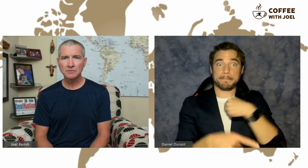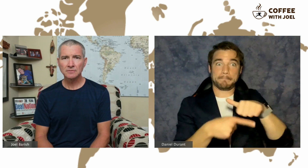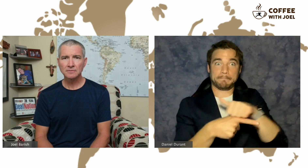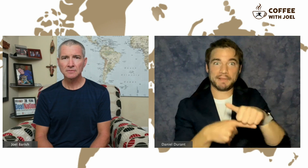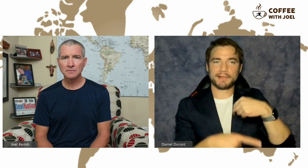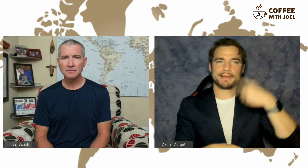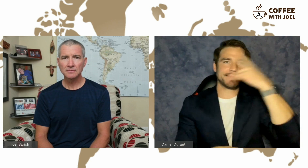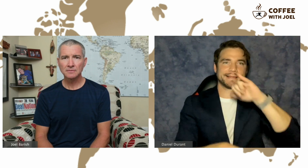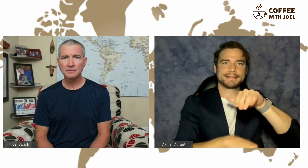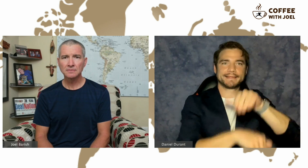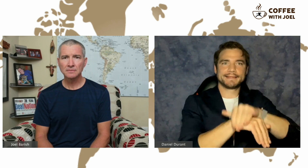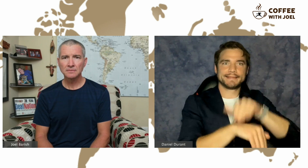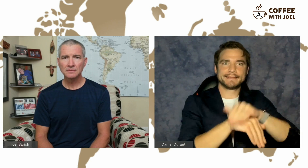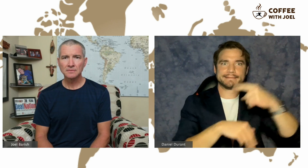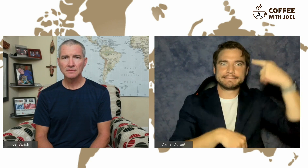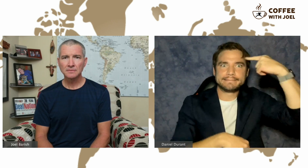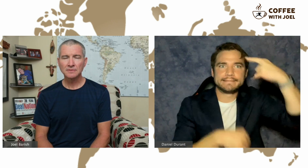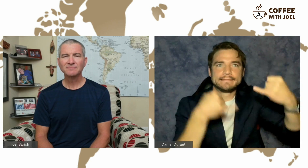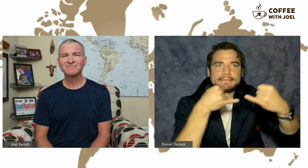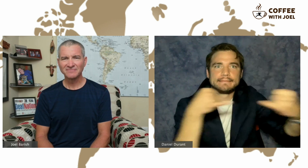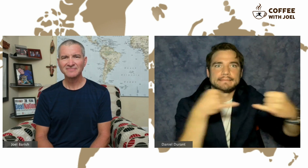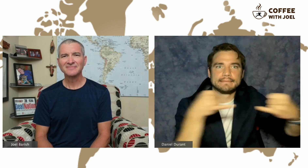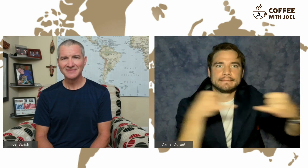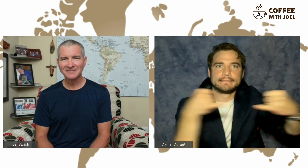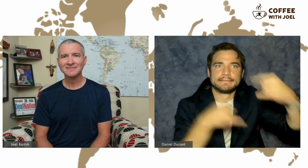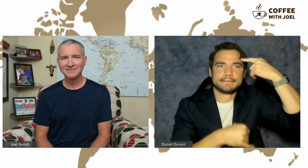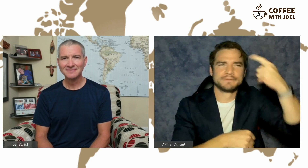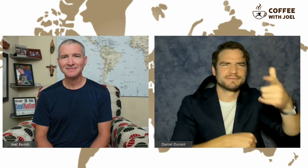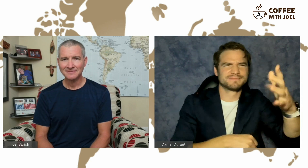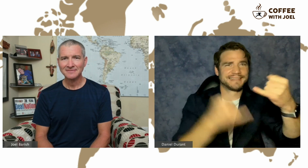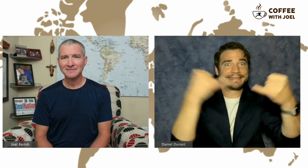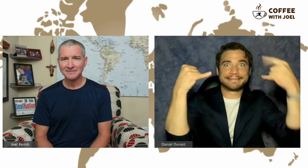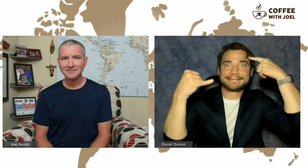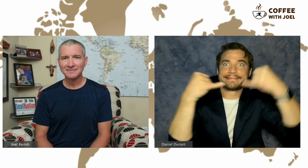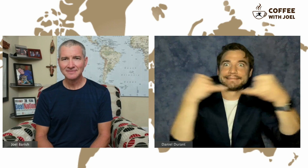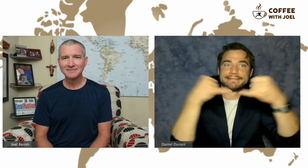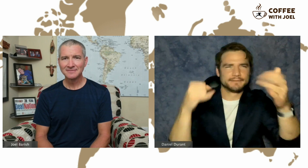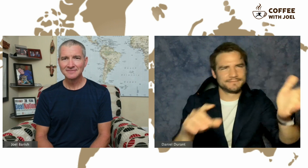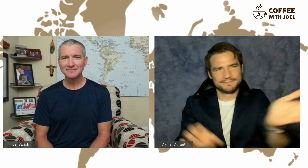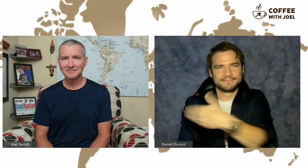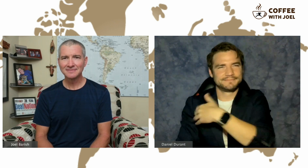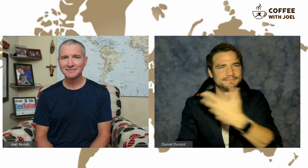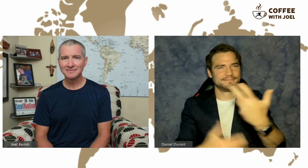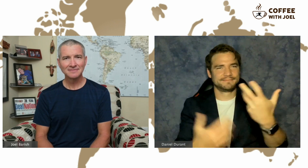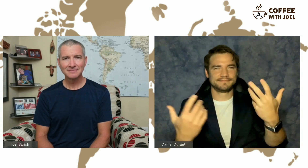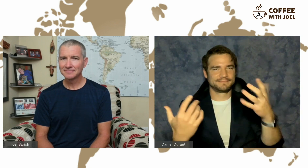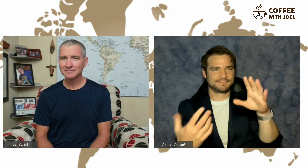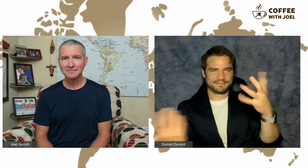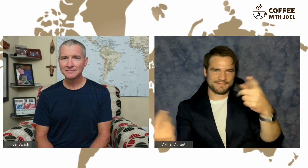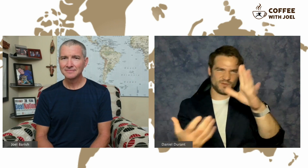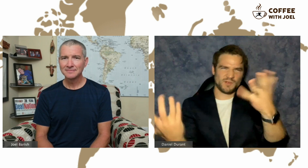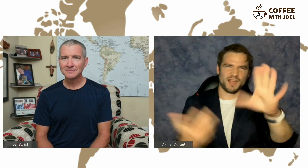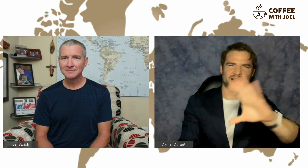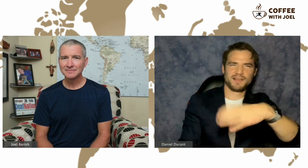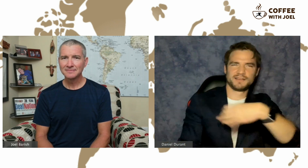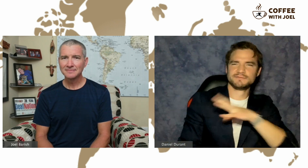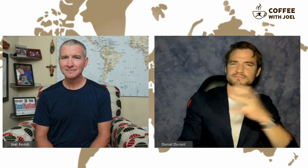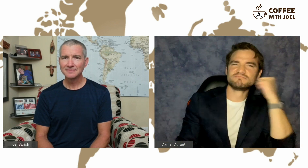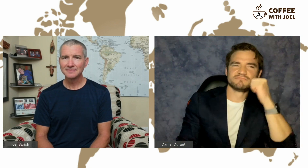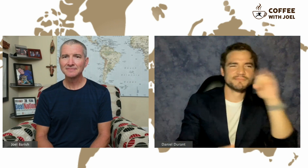When we practiced, we looked like we’re thinking of English, but they encouraged us to become our character